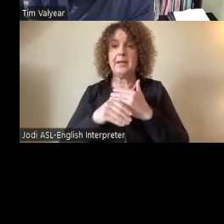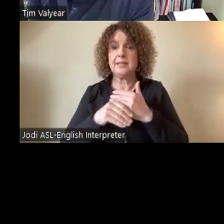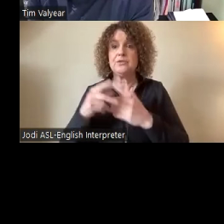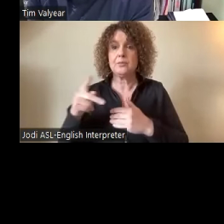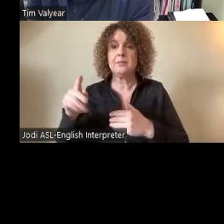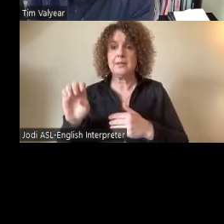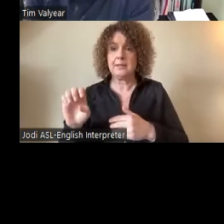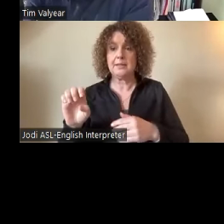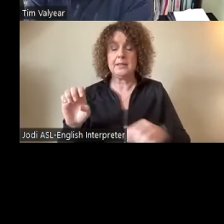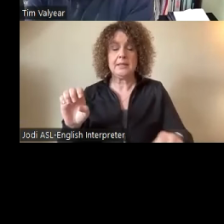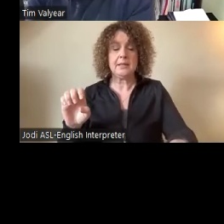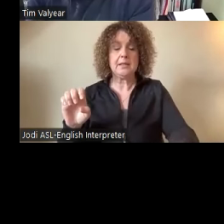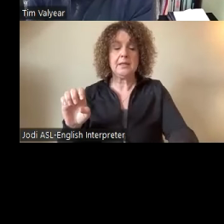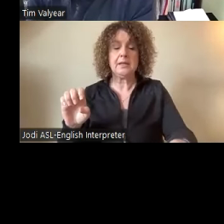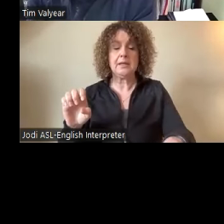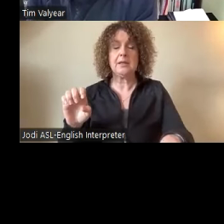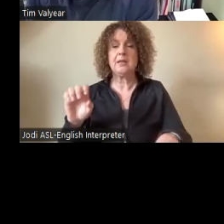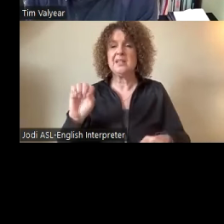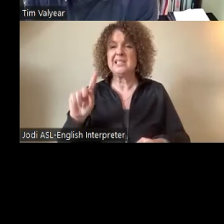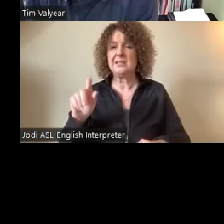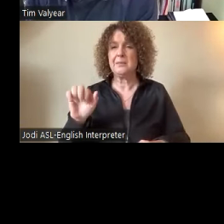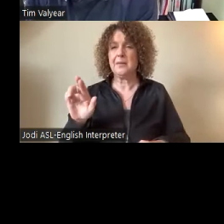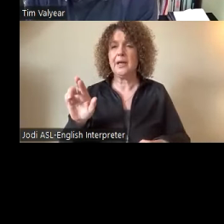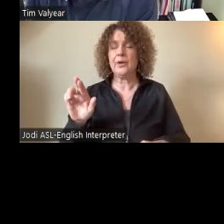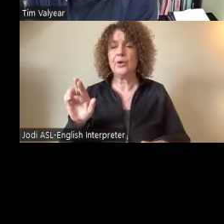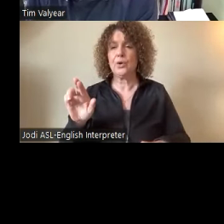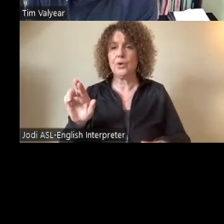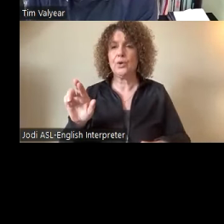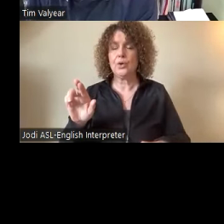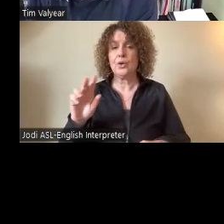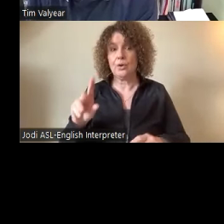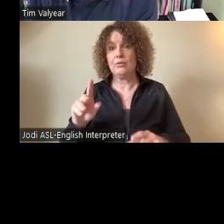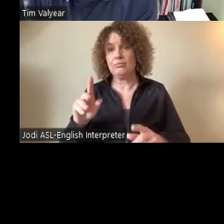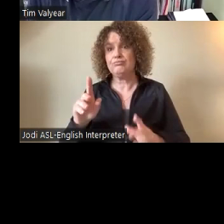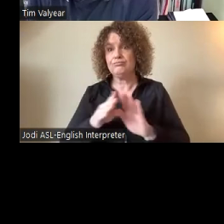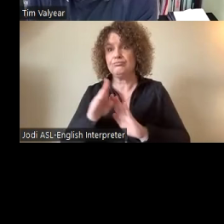And also, there is a PPE supplier directory that they